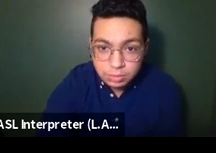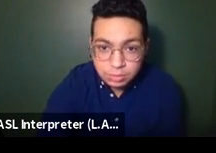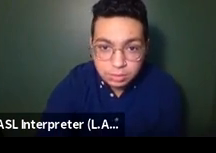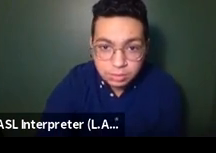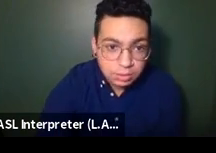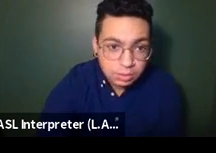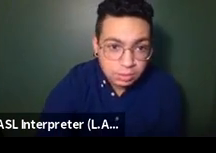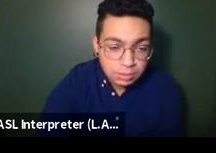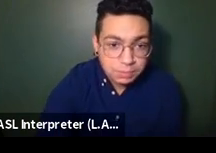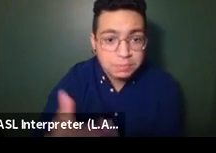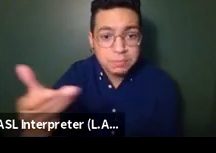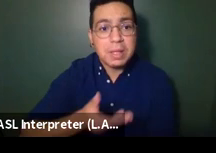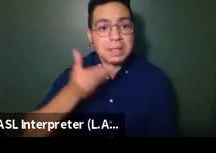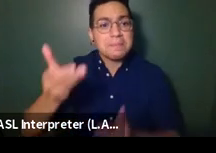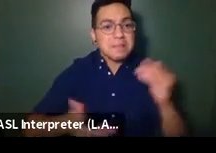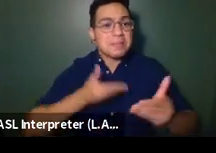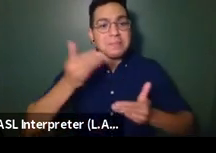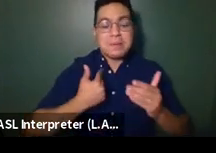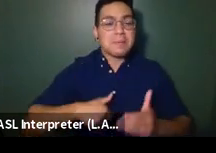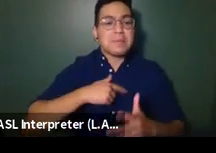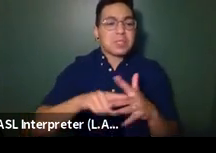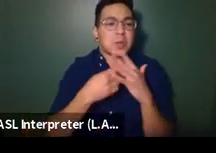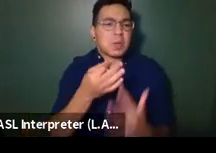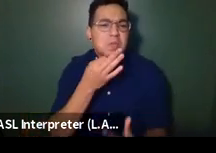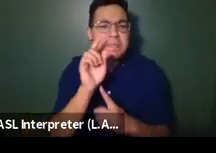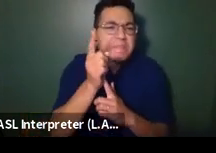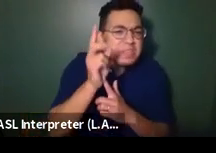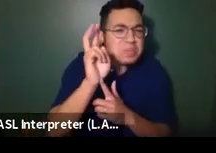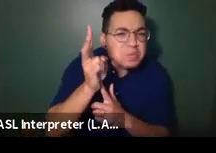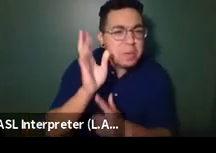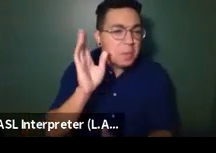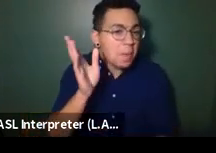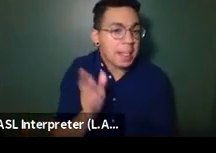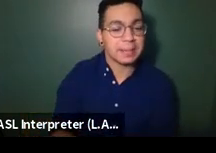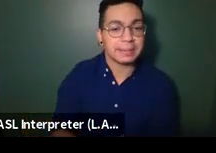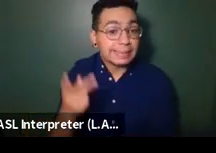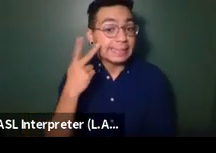ESD 189 - Amy Colburn: Welcome everybody. We'll get started in just another minute or two. See if a few more people can join us.